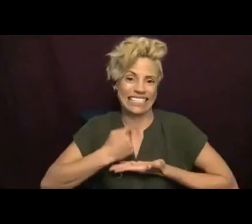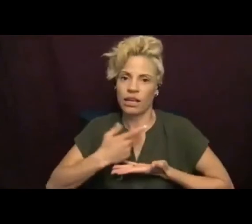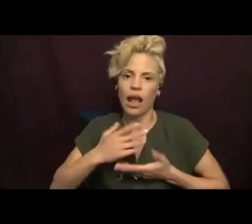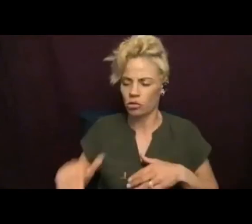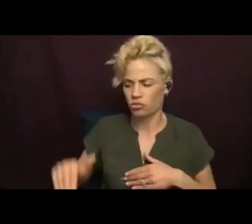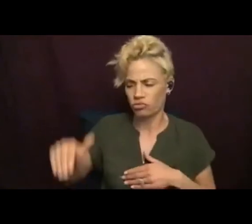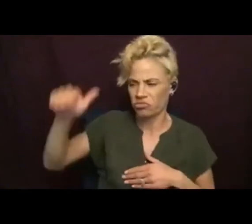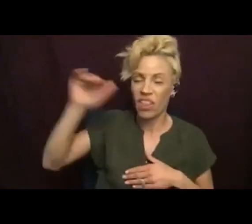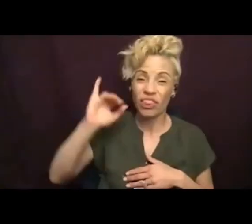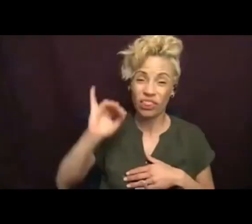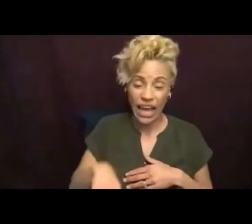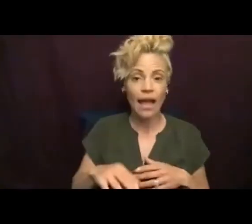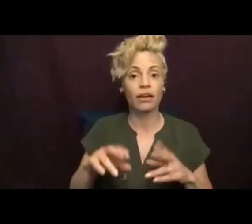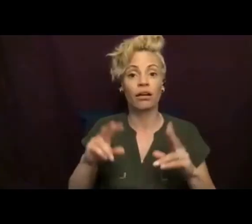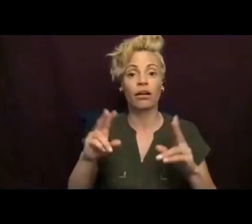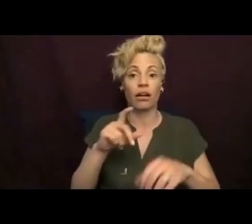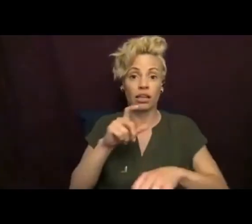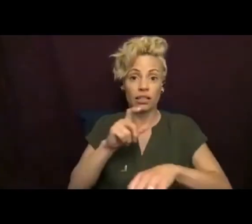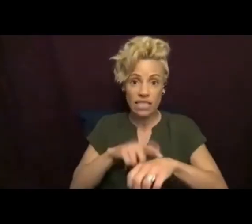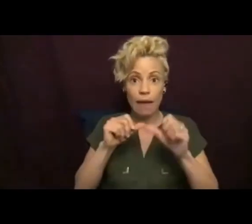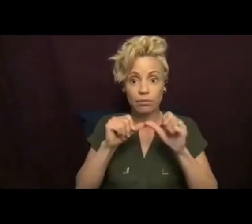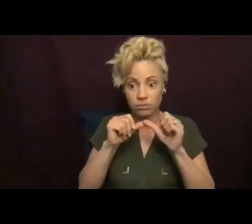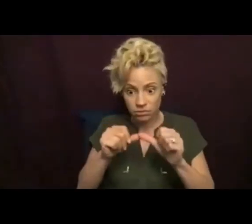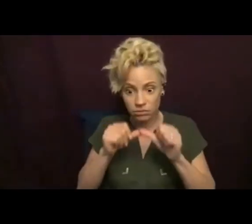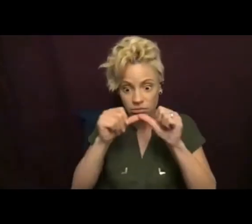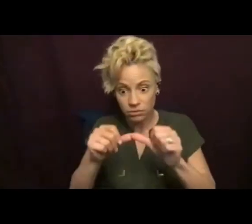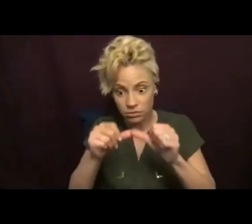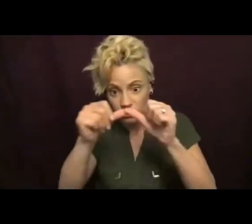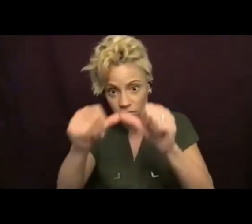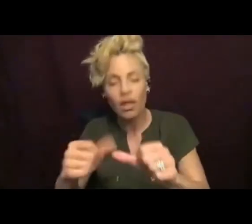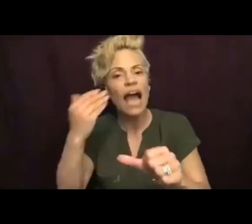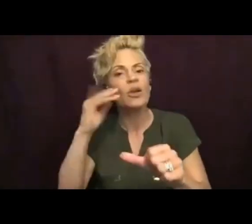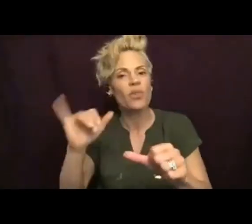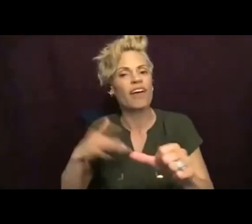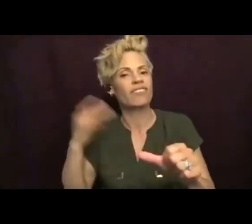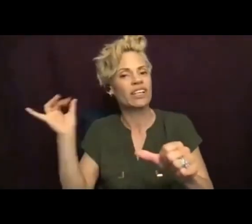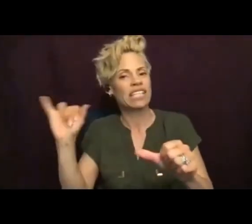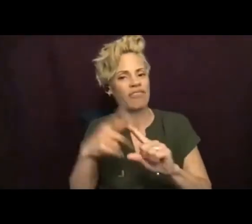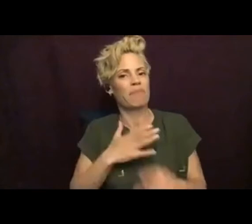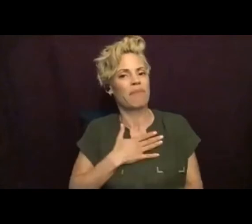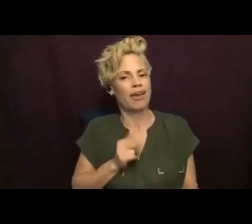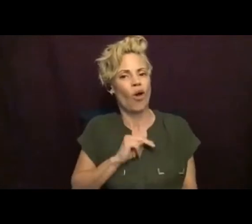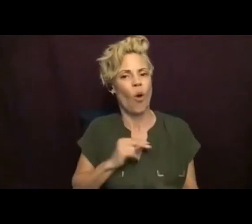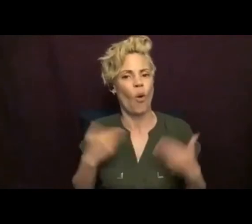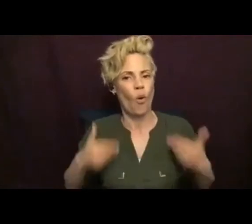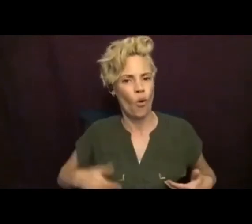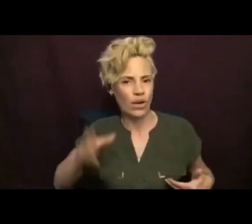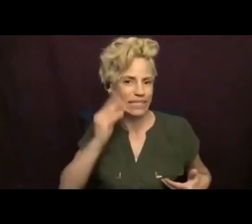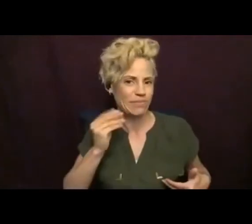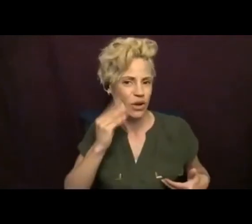I know that from my own embodied experience, and I think disabled people know different things